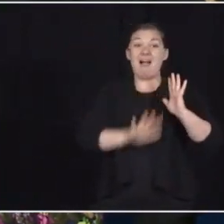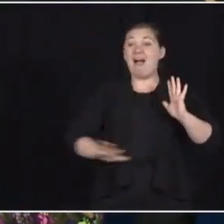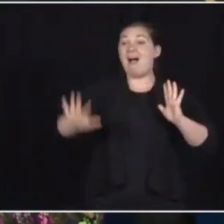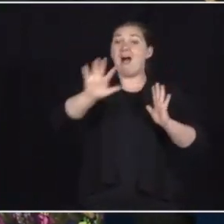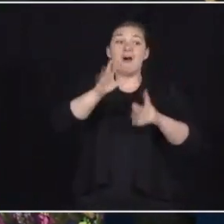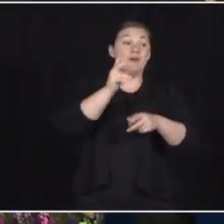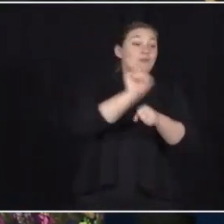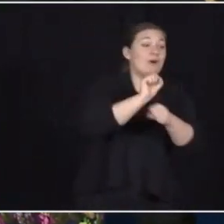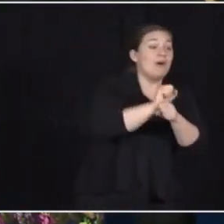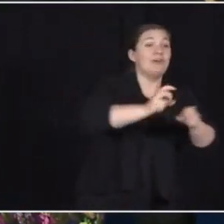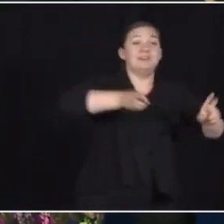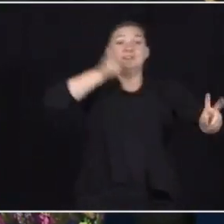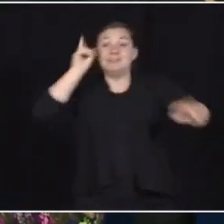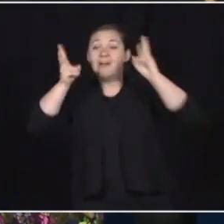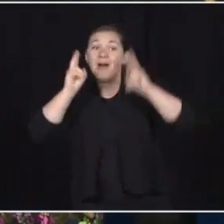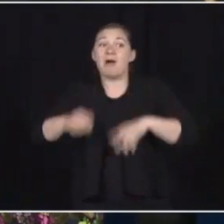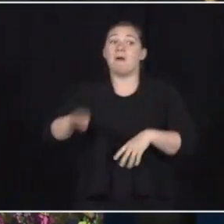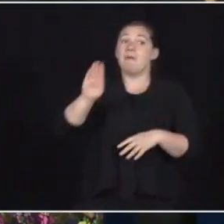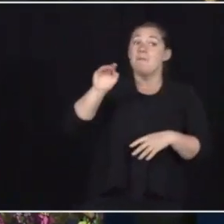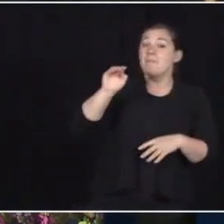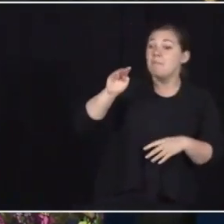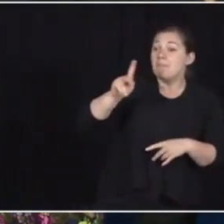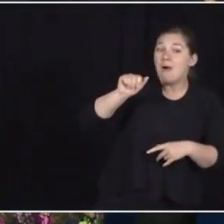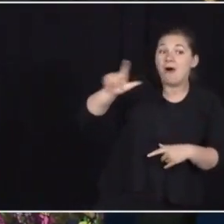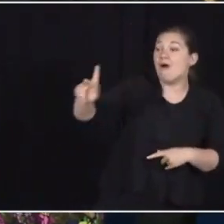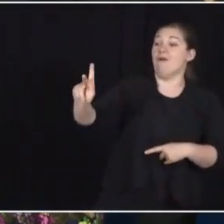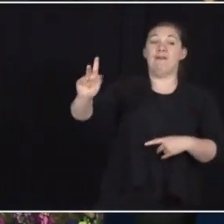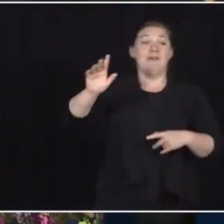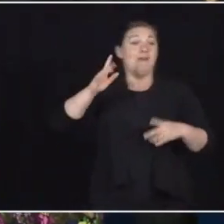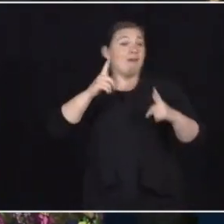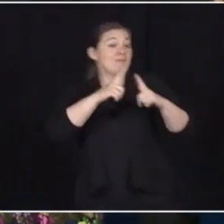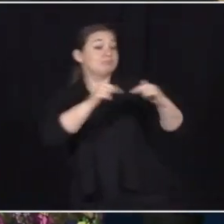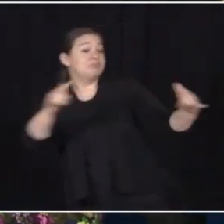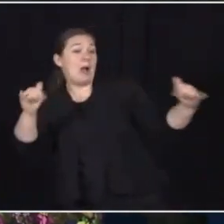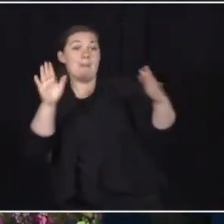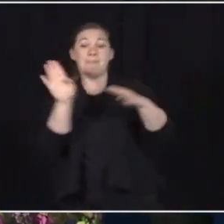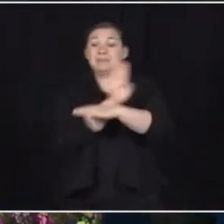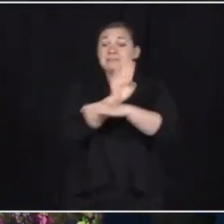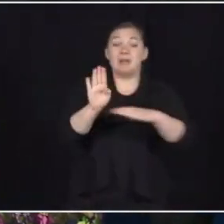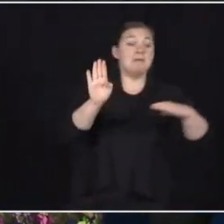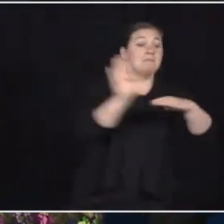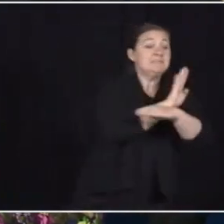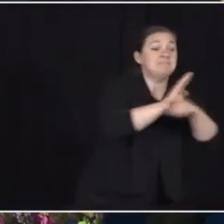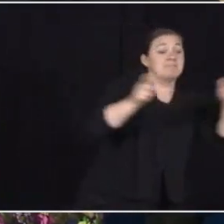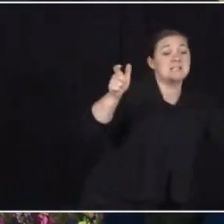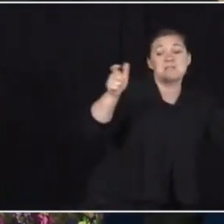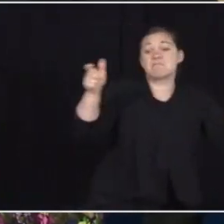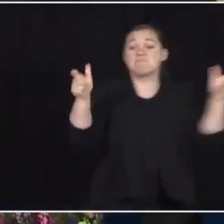This will mean more people going back to work at restaurants, bars, beauty salons, shopping malls. And many other businesses, big and